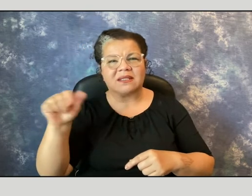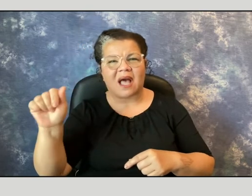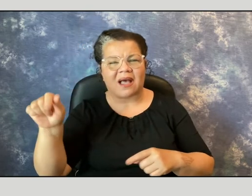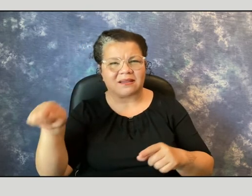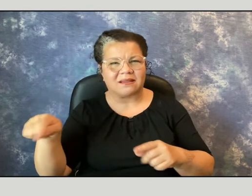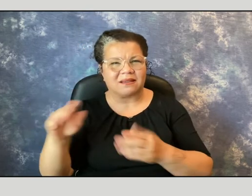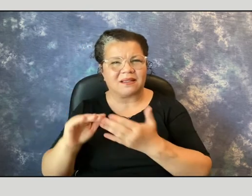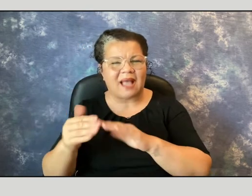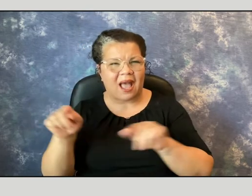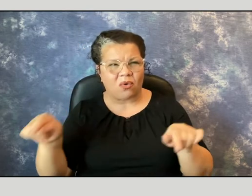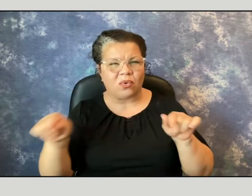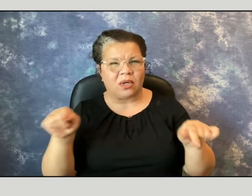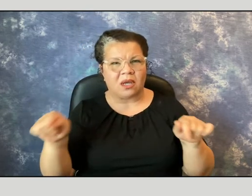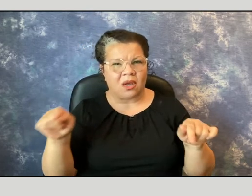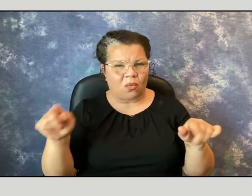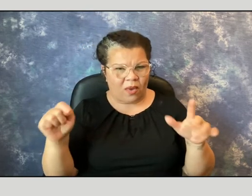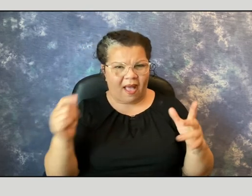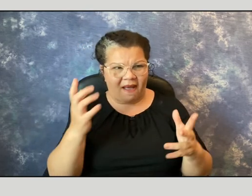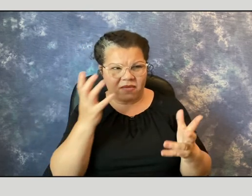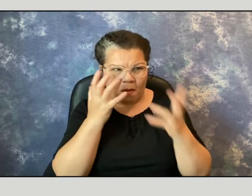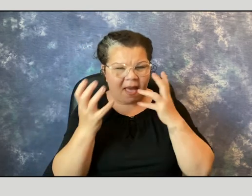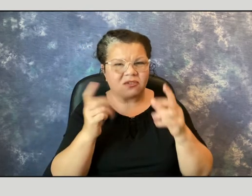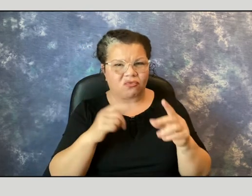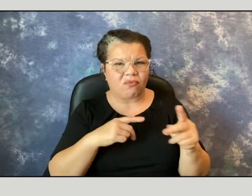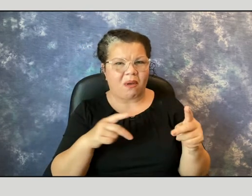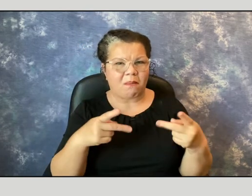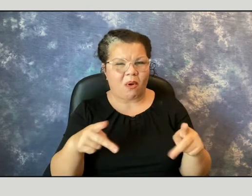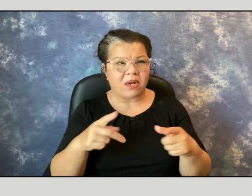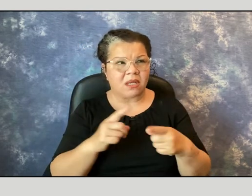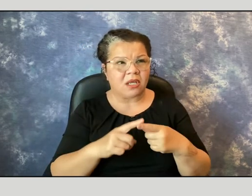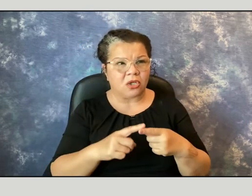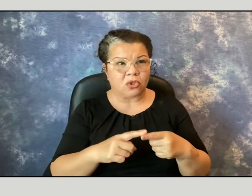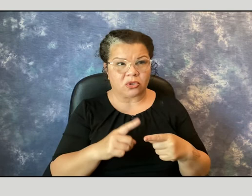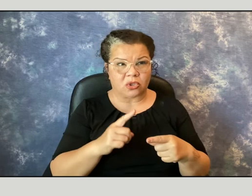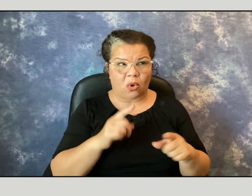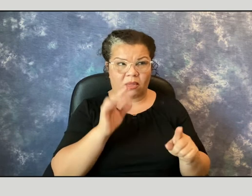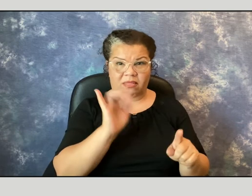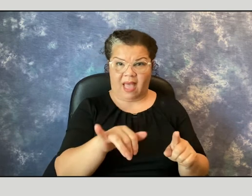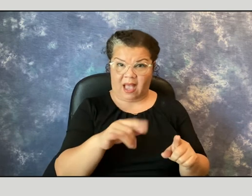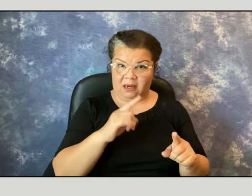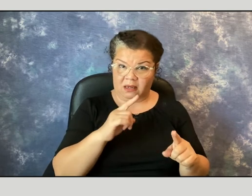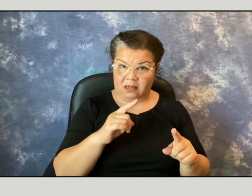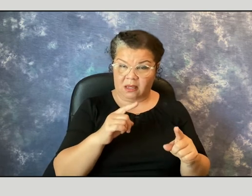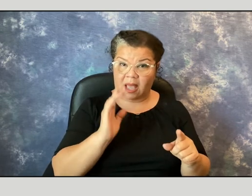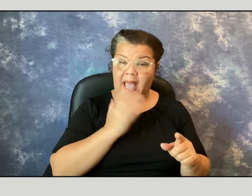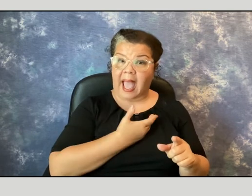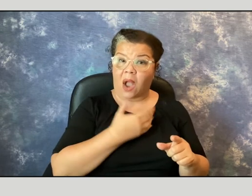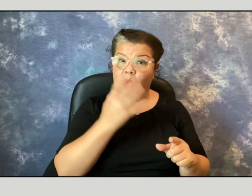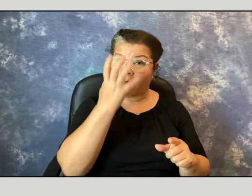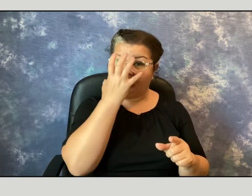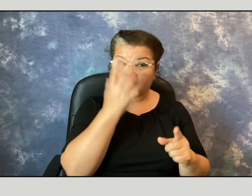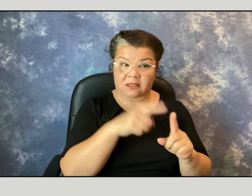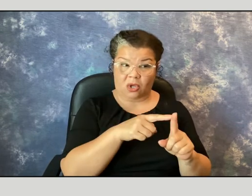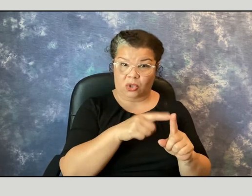or are we trying to accommodate our expressions related with the economic?